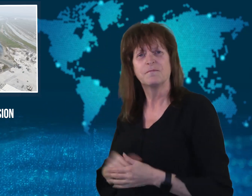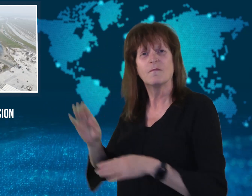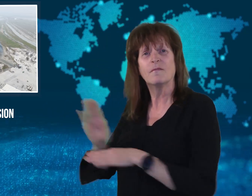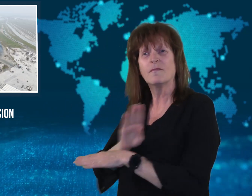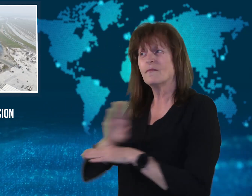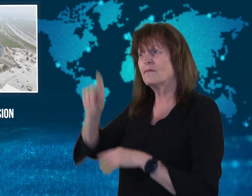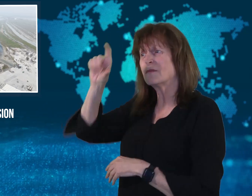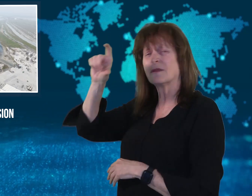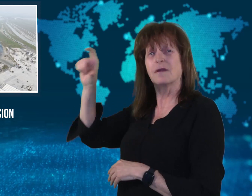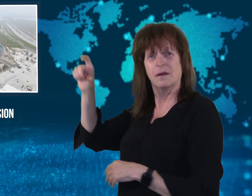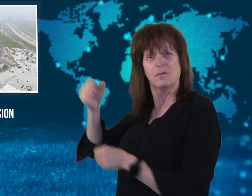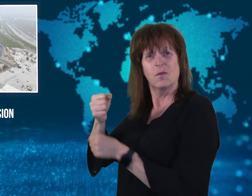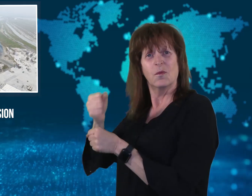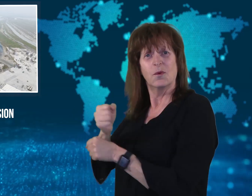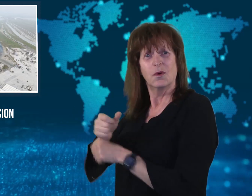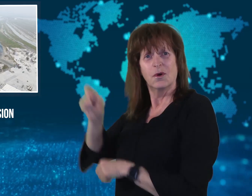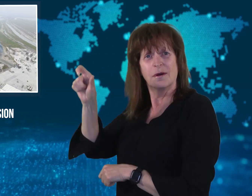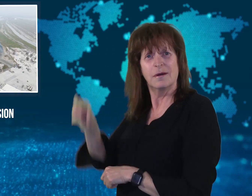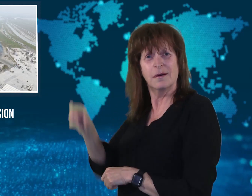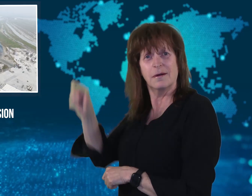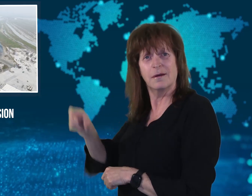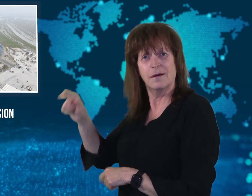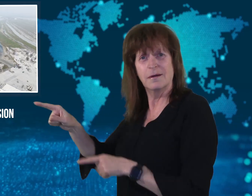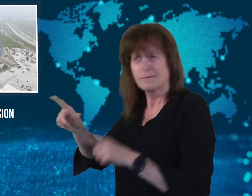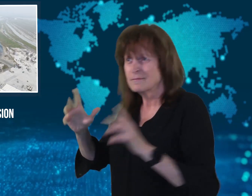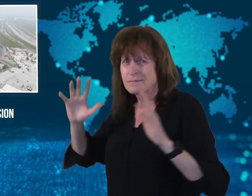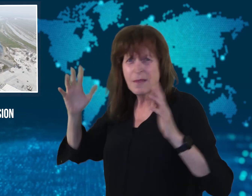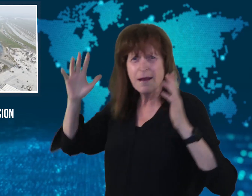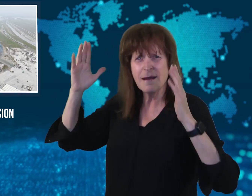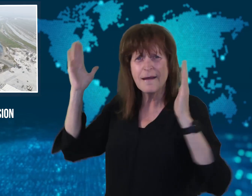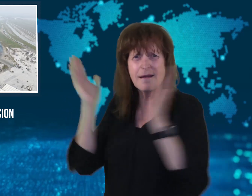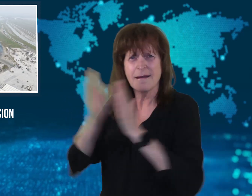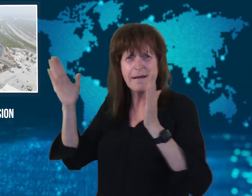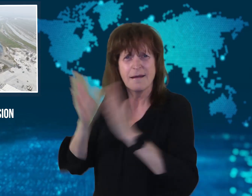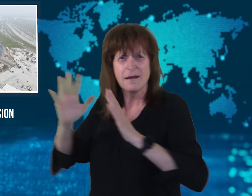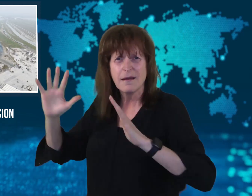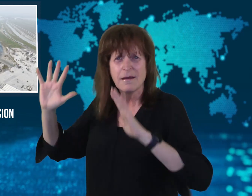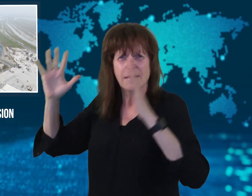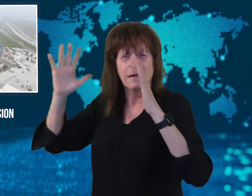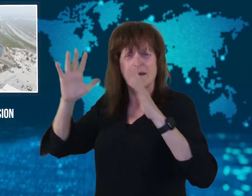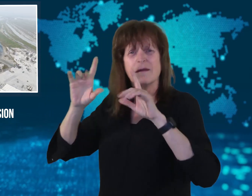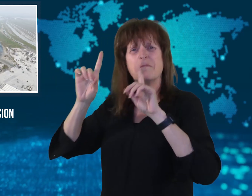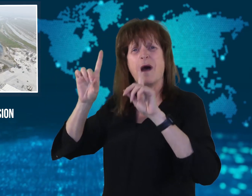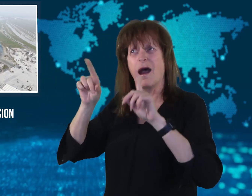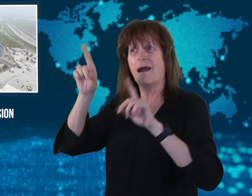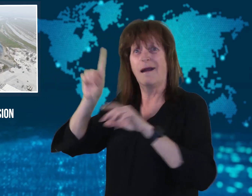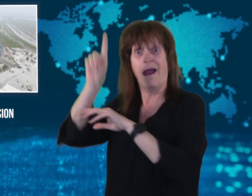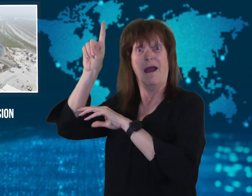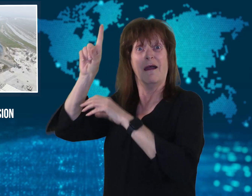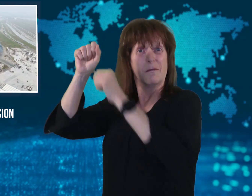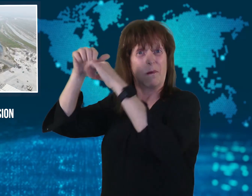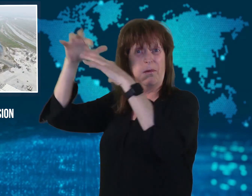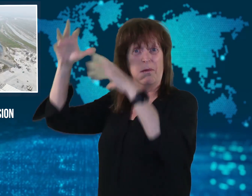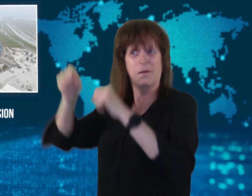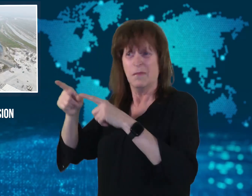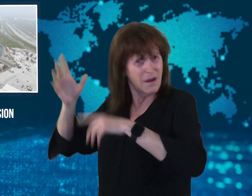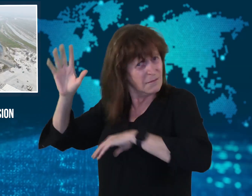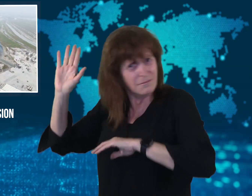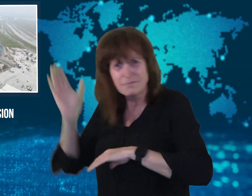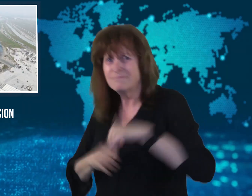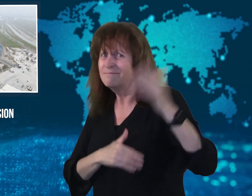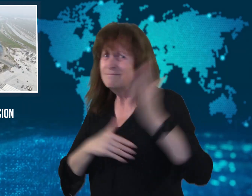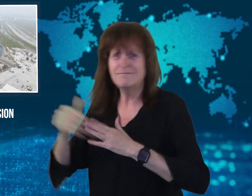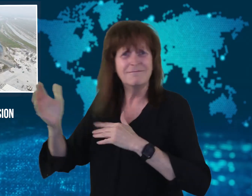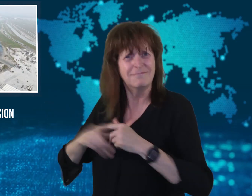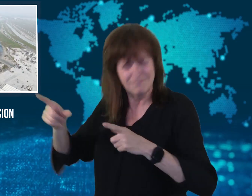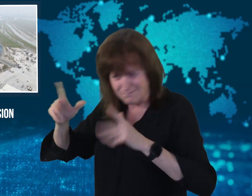The launch achieved several objectives.